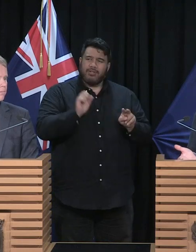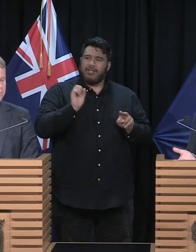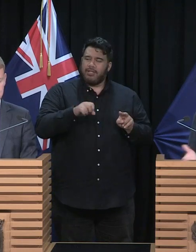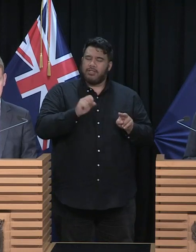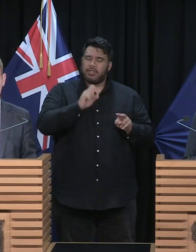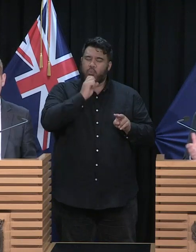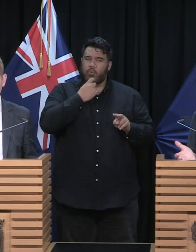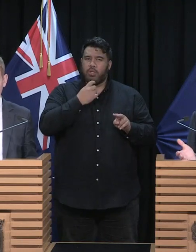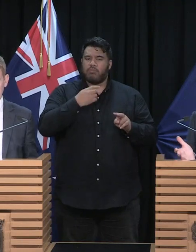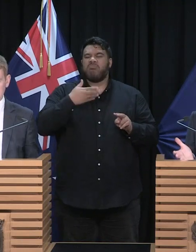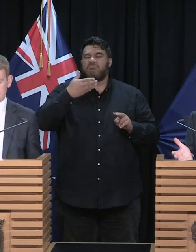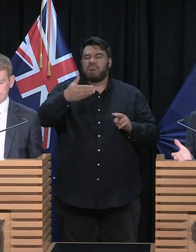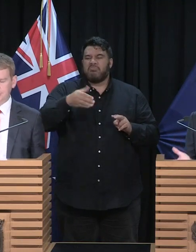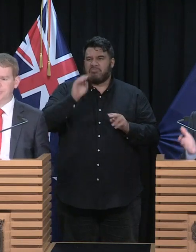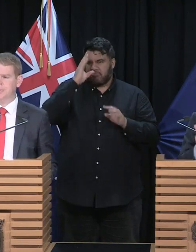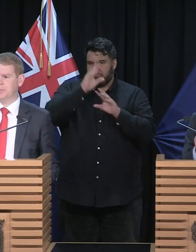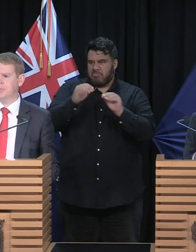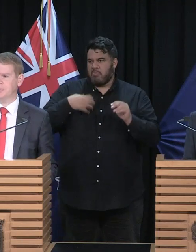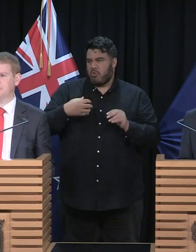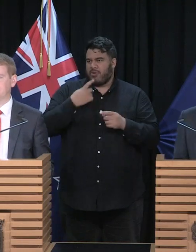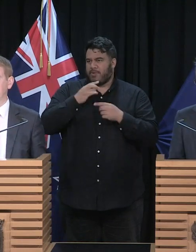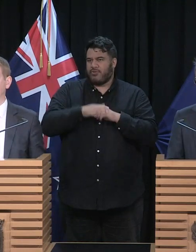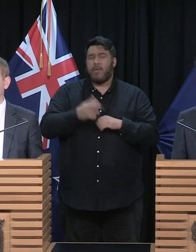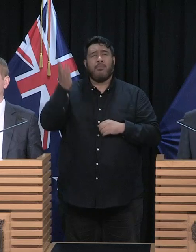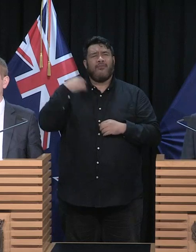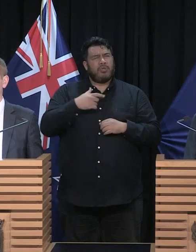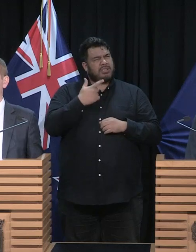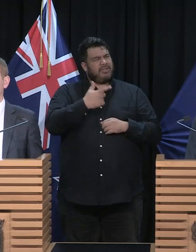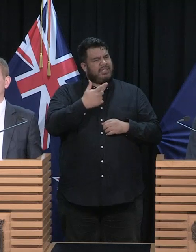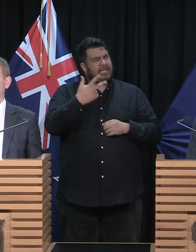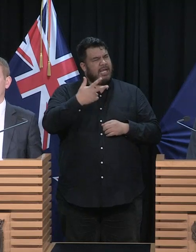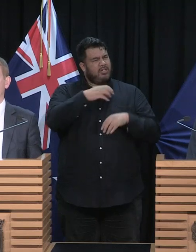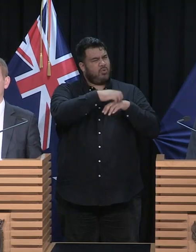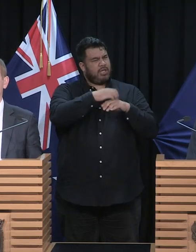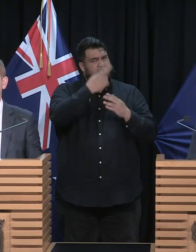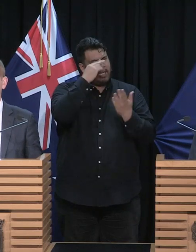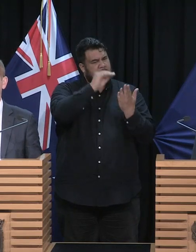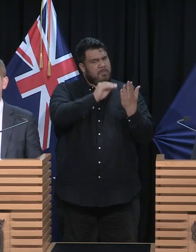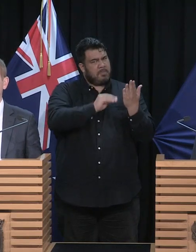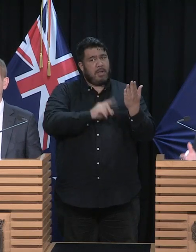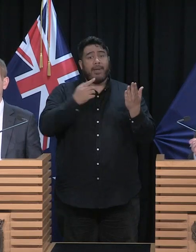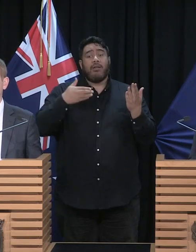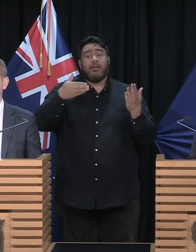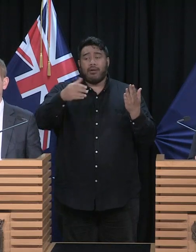reviewed it. I'll have to come back and just see whether - I think at the time there were